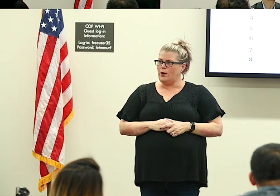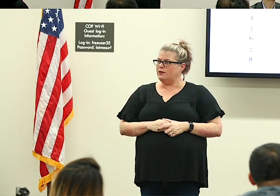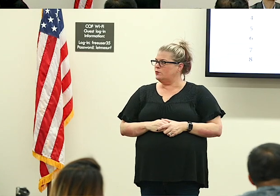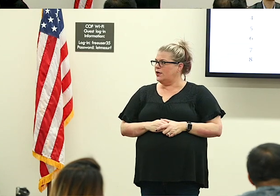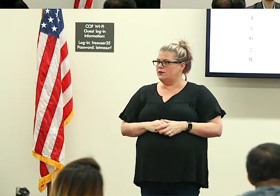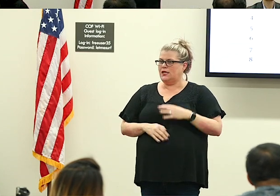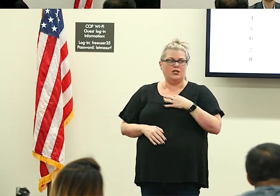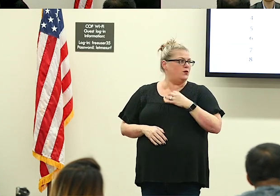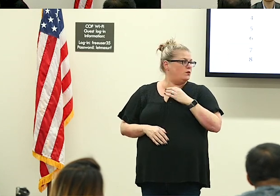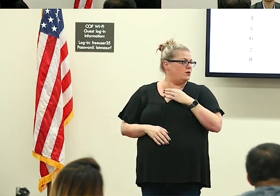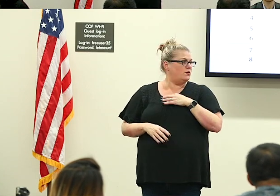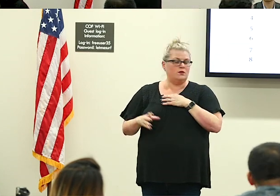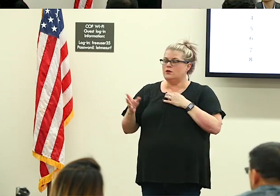Okay? - Okay great. Thank you.